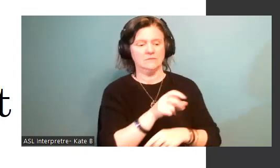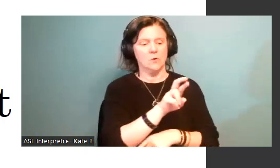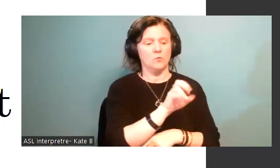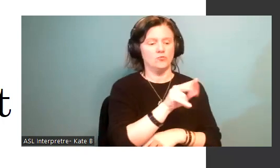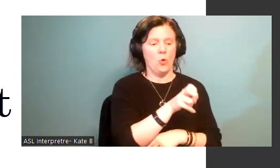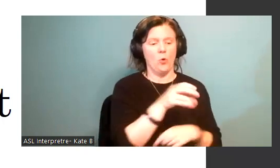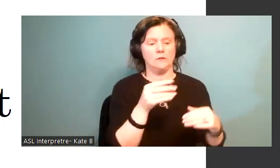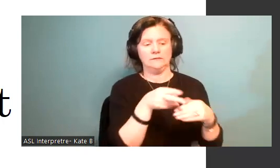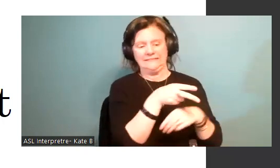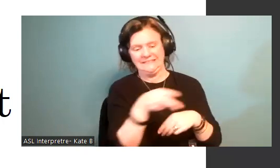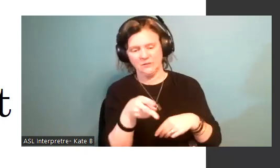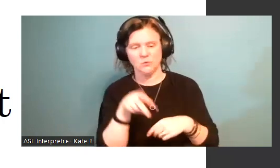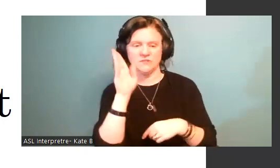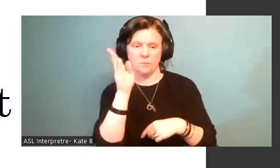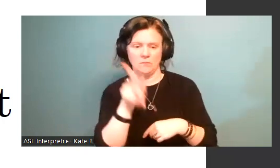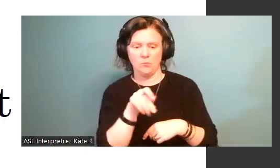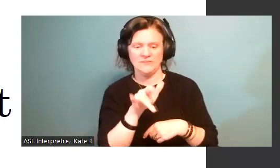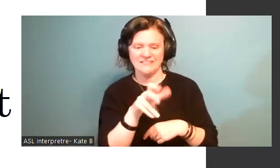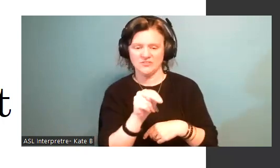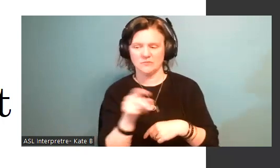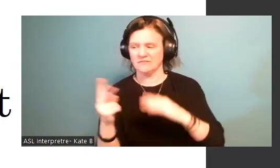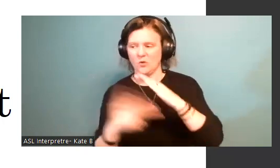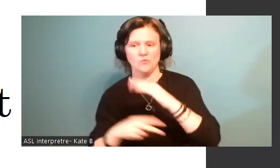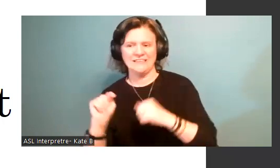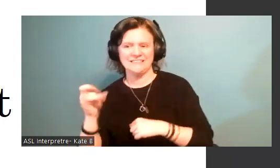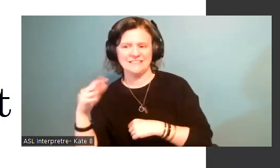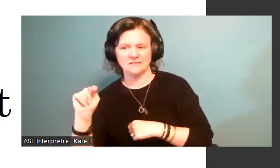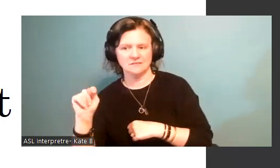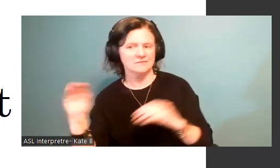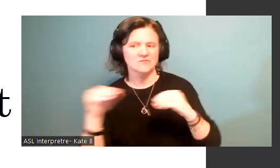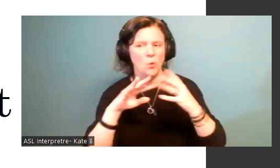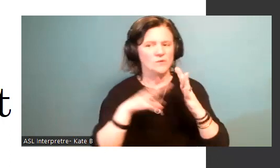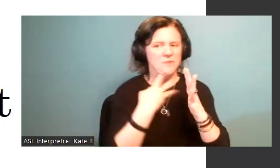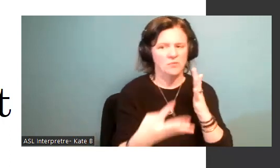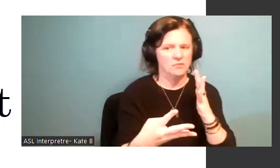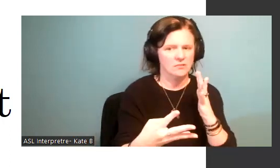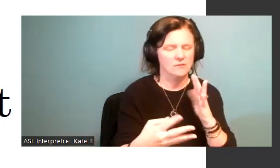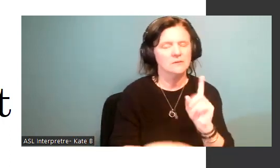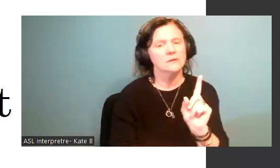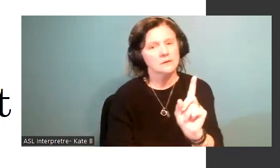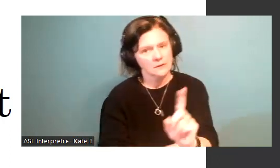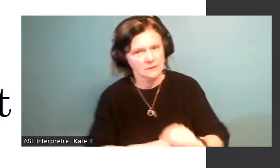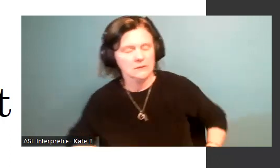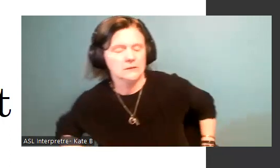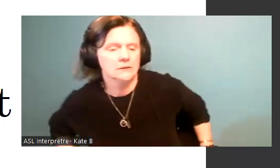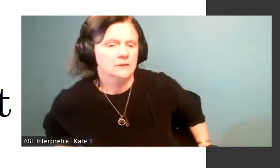interpretation from that content. The recommended way to use this is on a table, so if you have